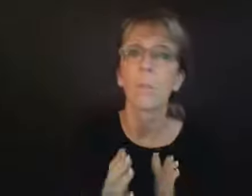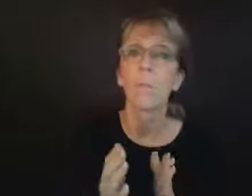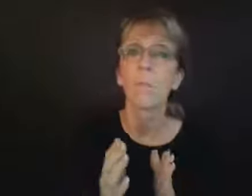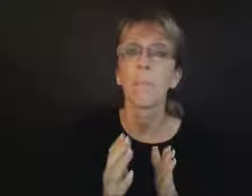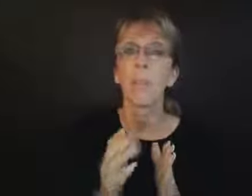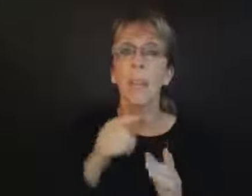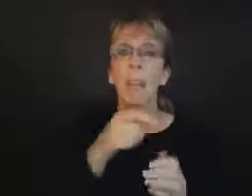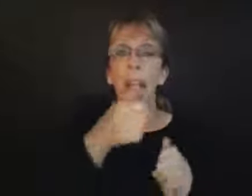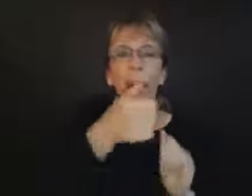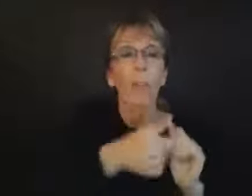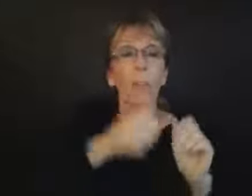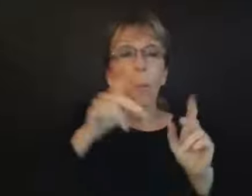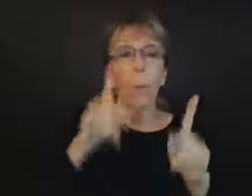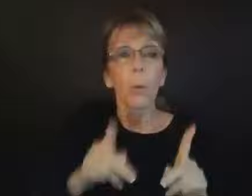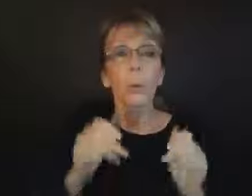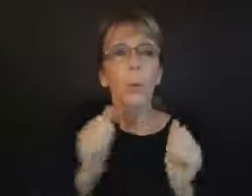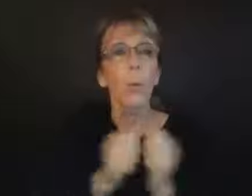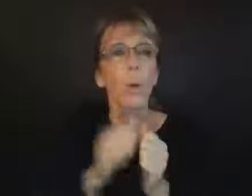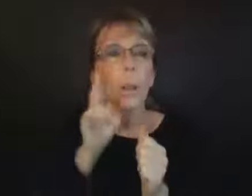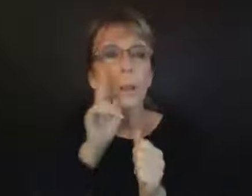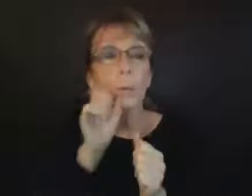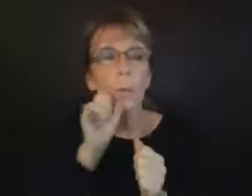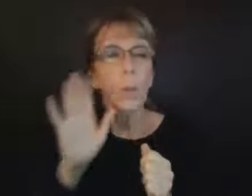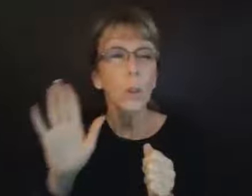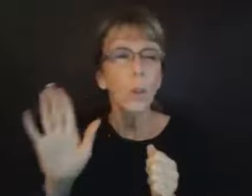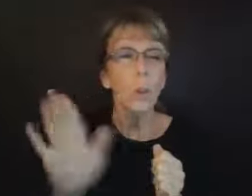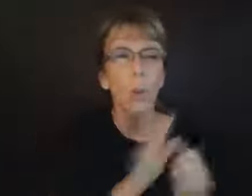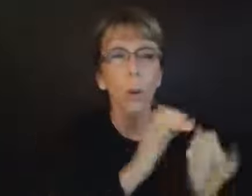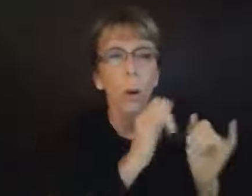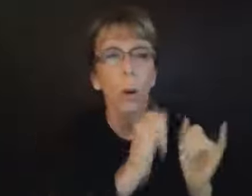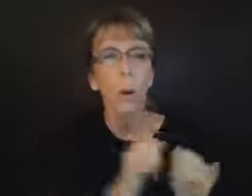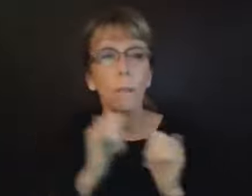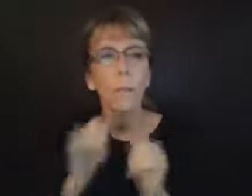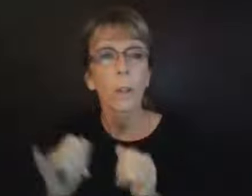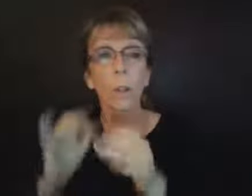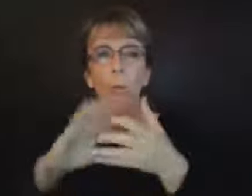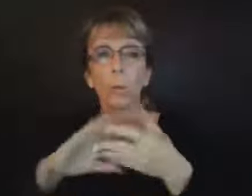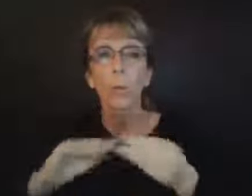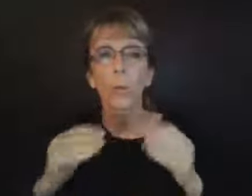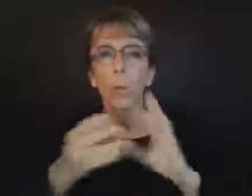Every person with Usher syndrome - your individual story,